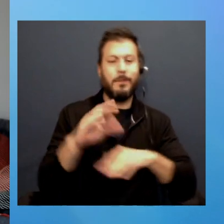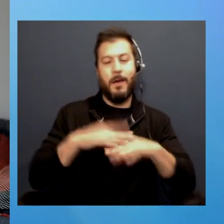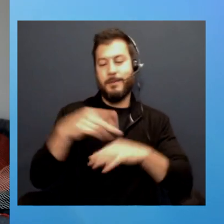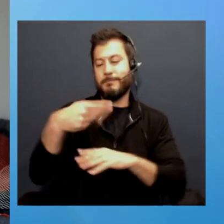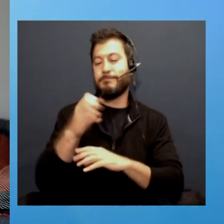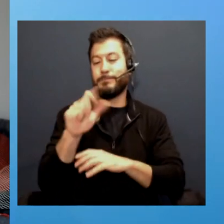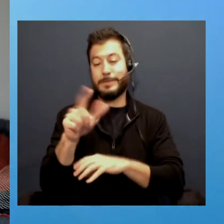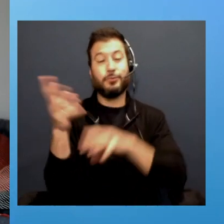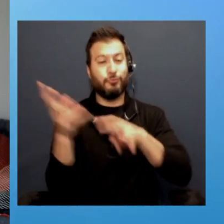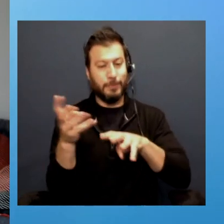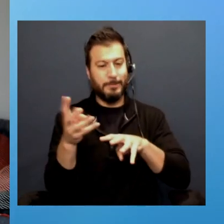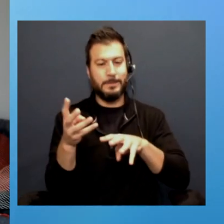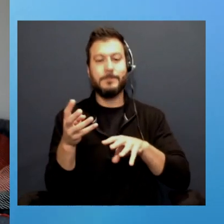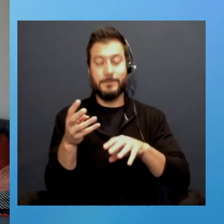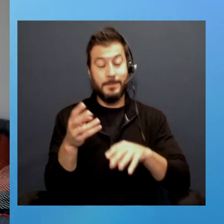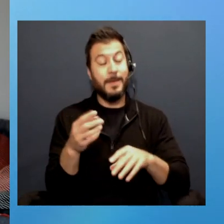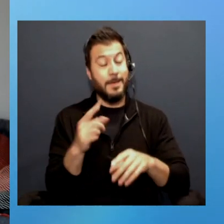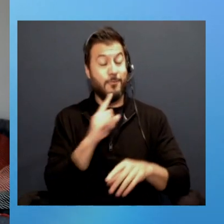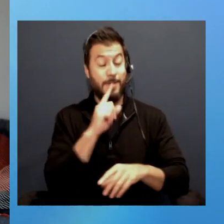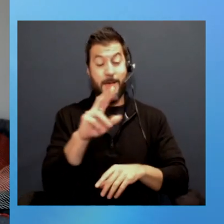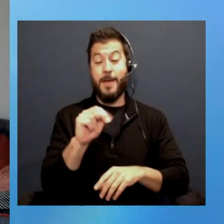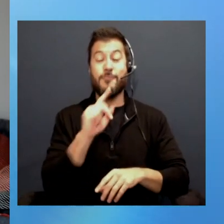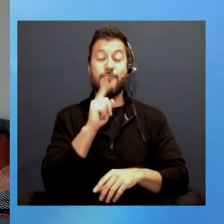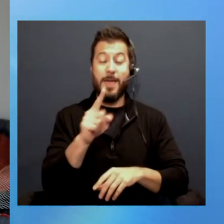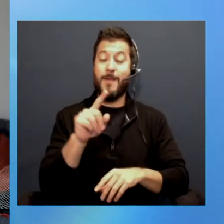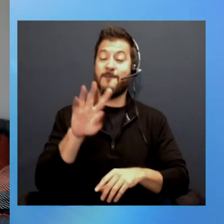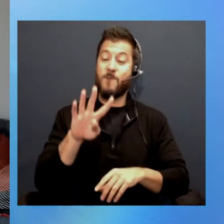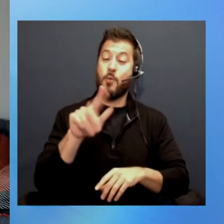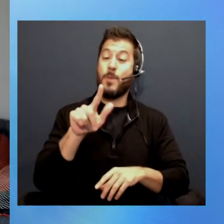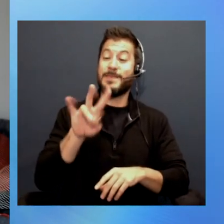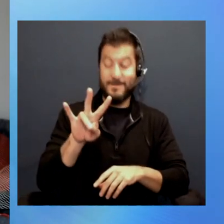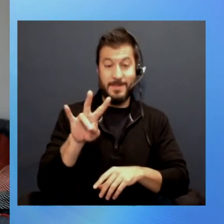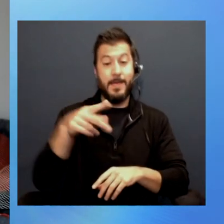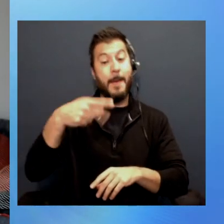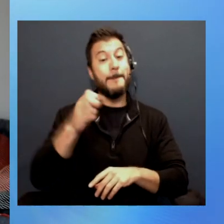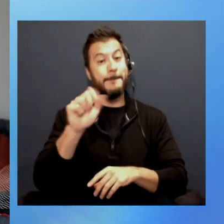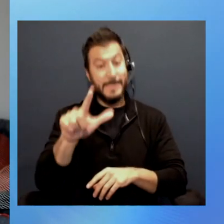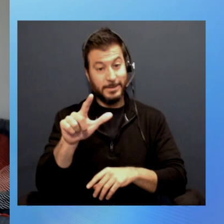Pixel Streaming and I'm very happy to say that as of Unreal Engine 427,